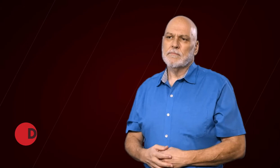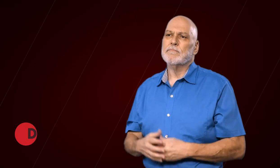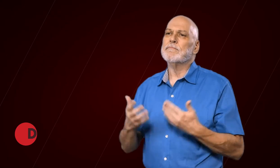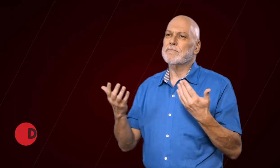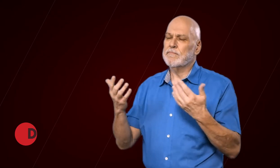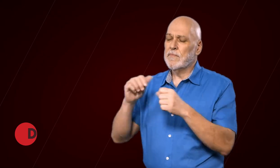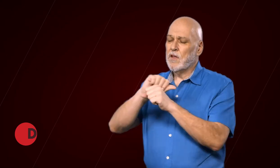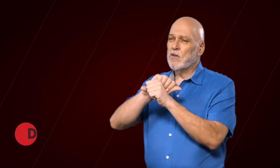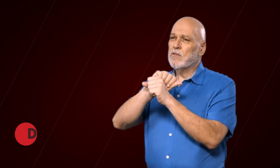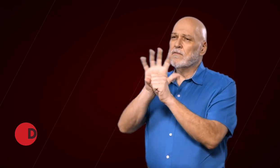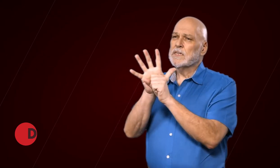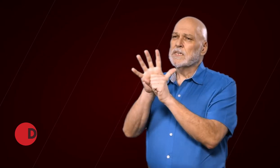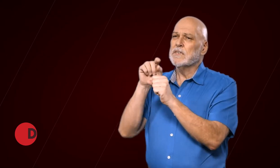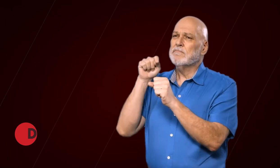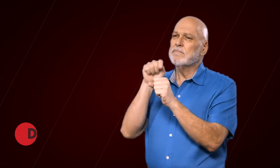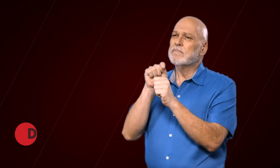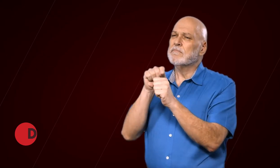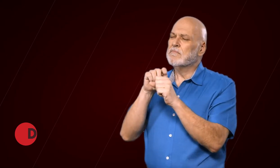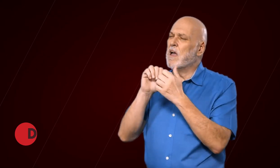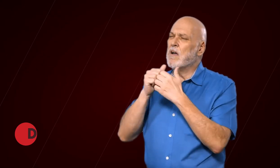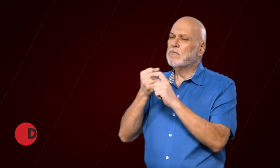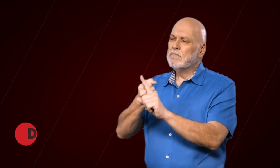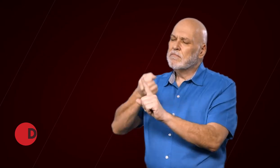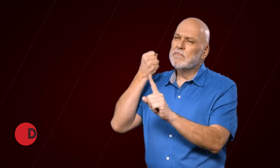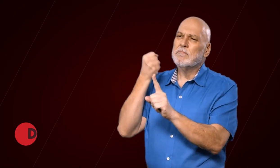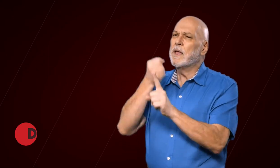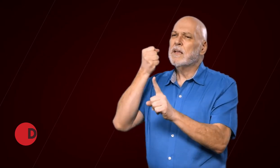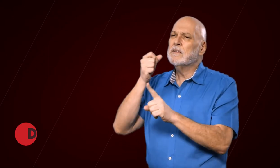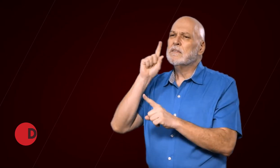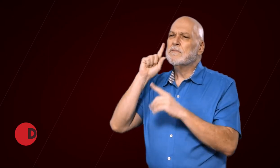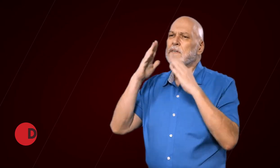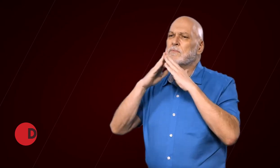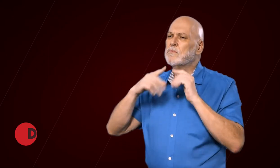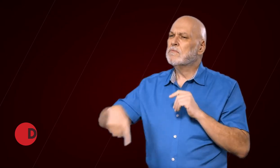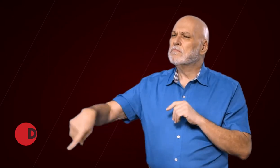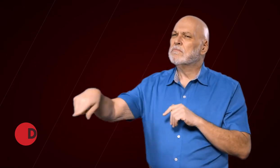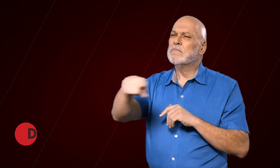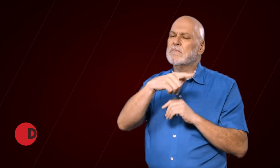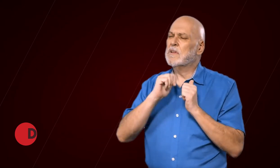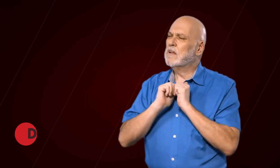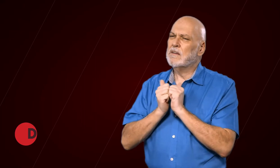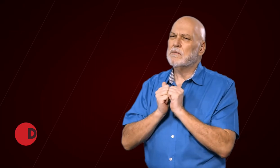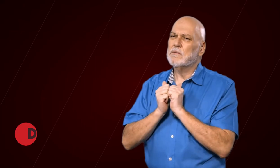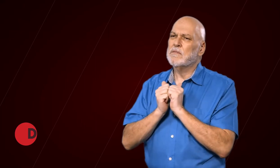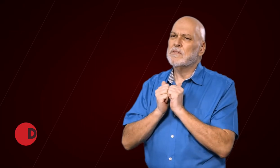[Anselmo]: How has the COVID-19 impacted the Deaf community?